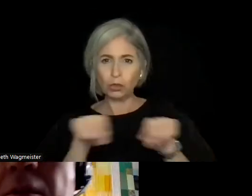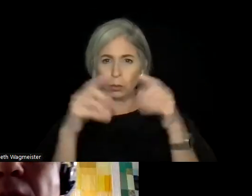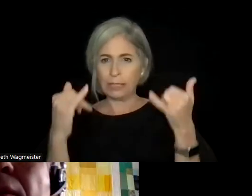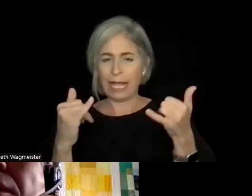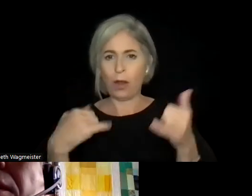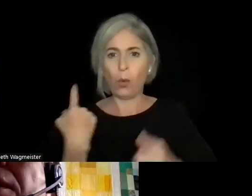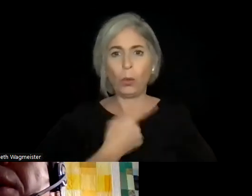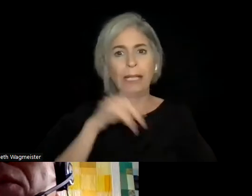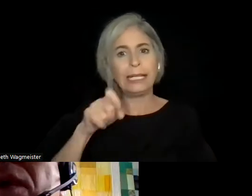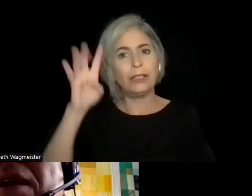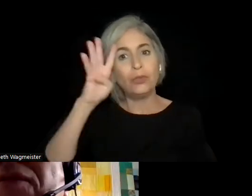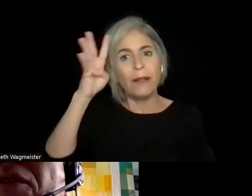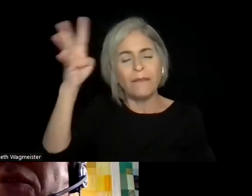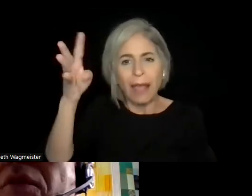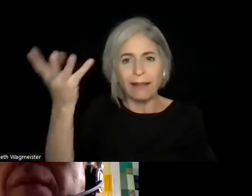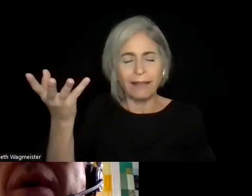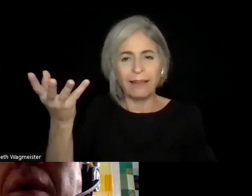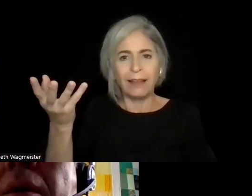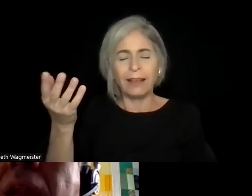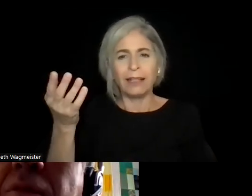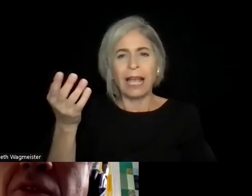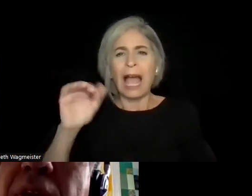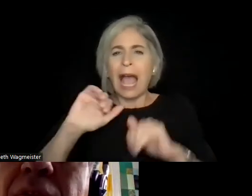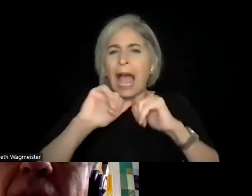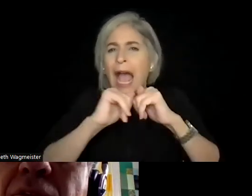surprisingly, screens are it. Just focus on that for a